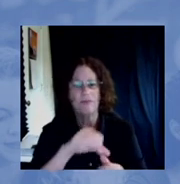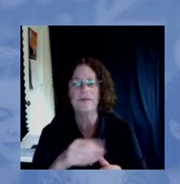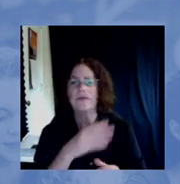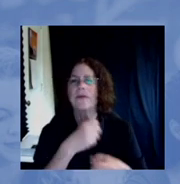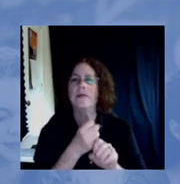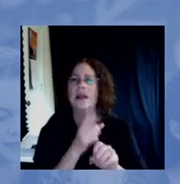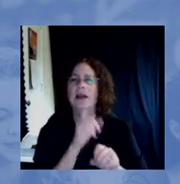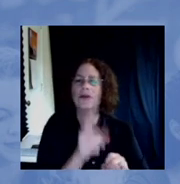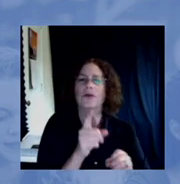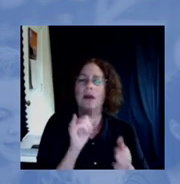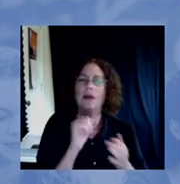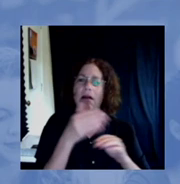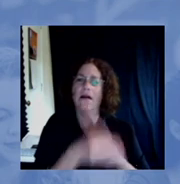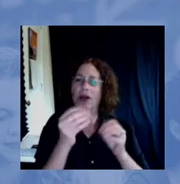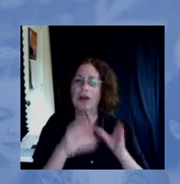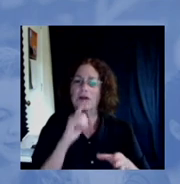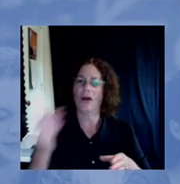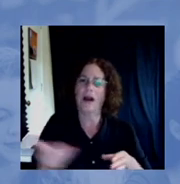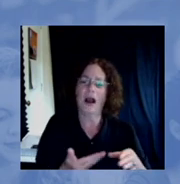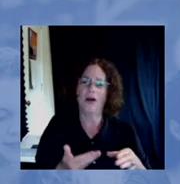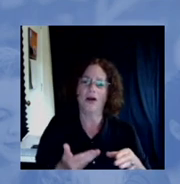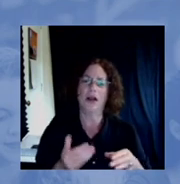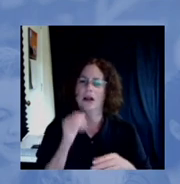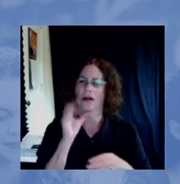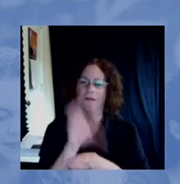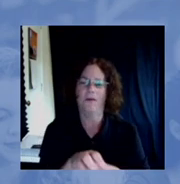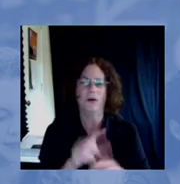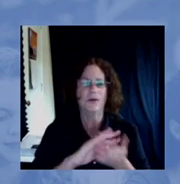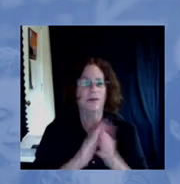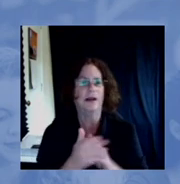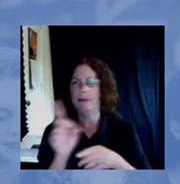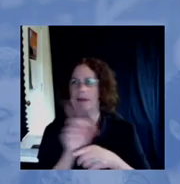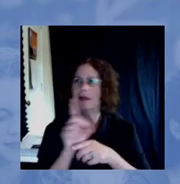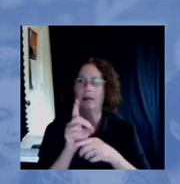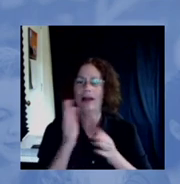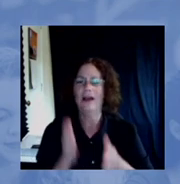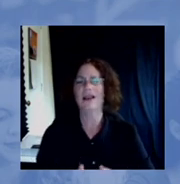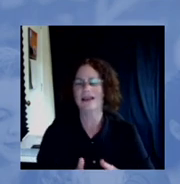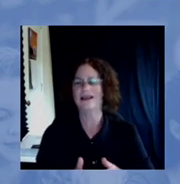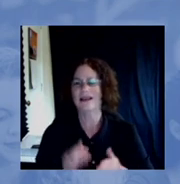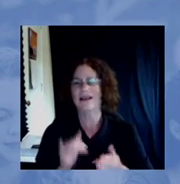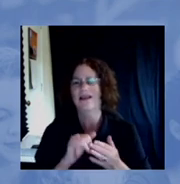THESE TEACHERS ARE HIRED THEY'RE NOT FORCED INTO DISCIPLINARY ROLES WHICH CAN DEFINITELY CONTRIBUTE TO HIGH ATTRITION RATE AND BURN OUT.